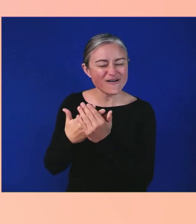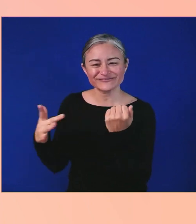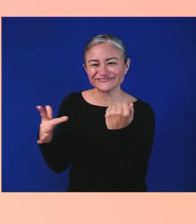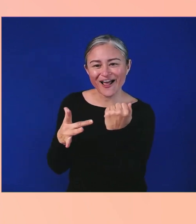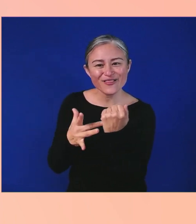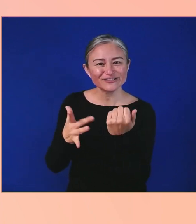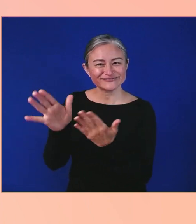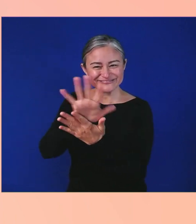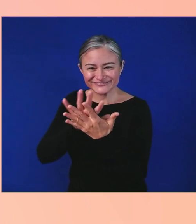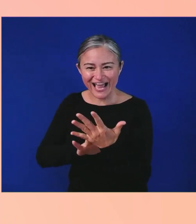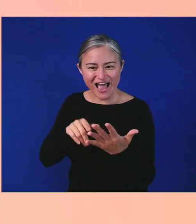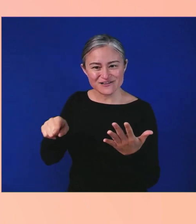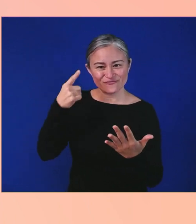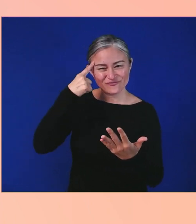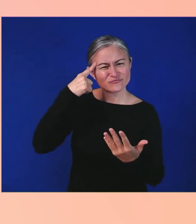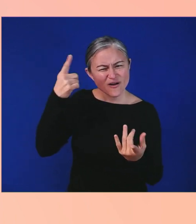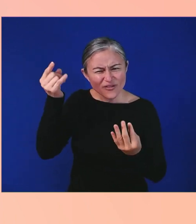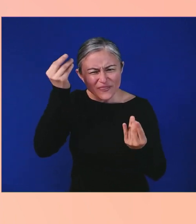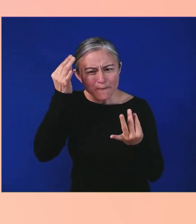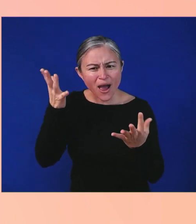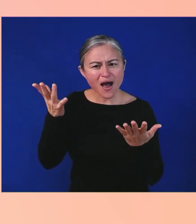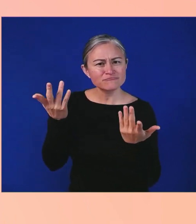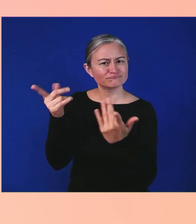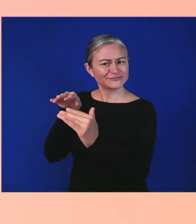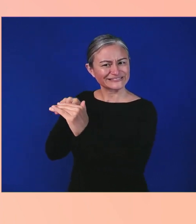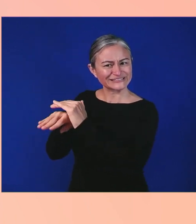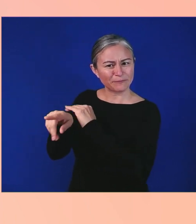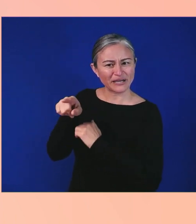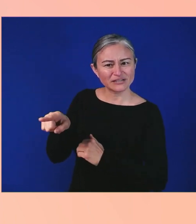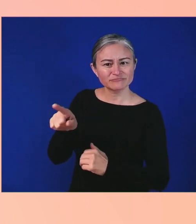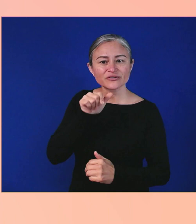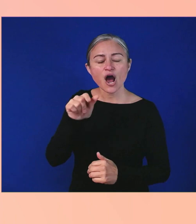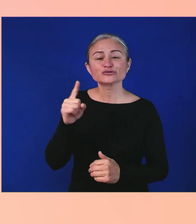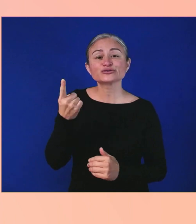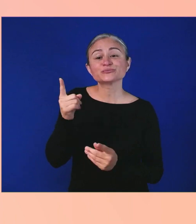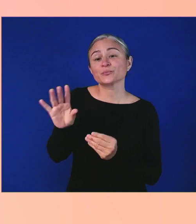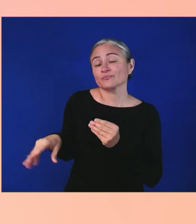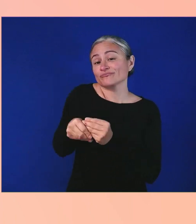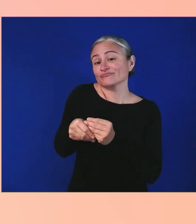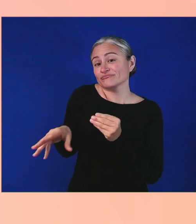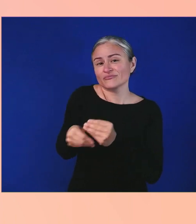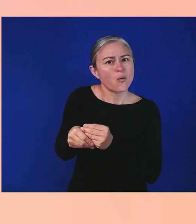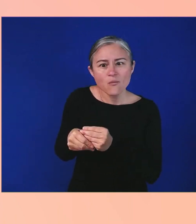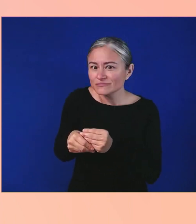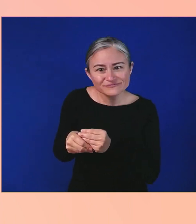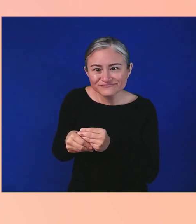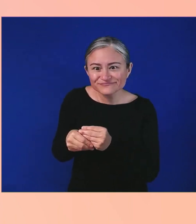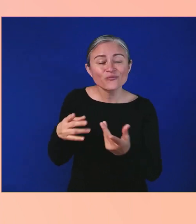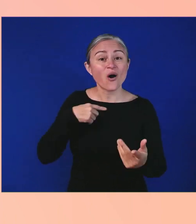rather than being an afterthought. I will also advocate for the development of more advised assistive